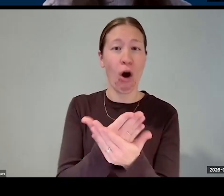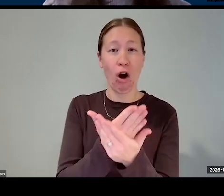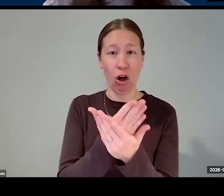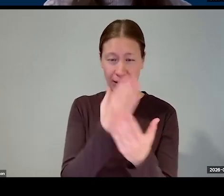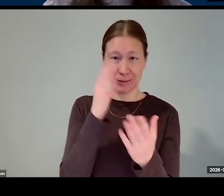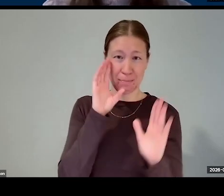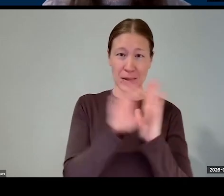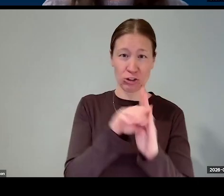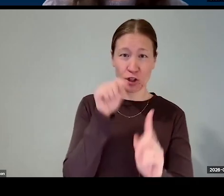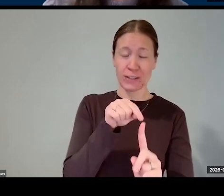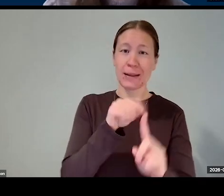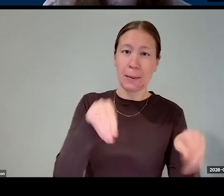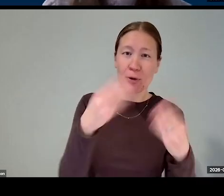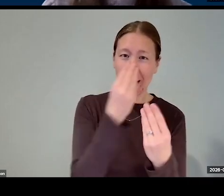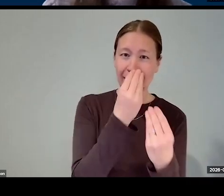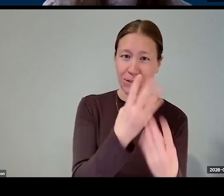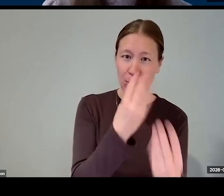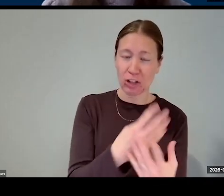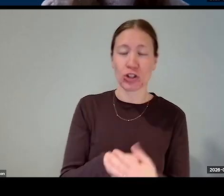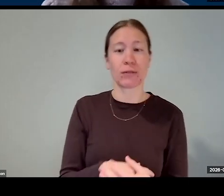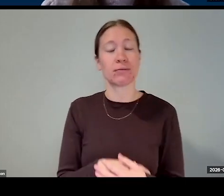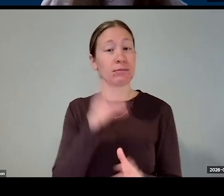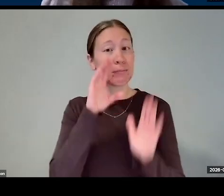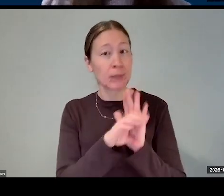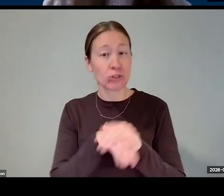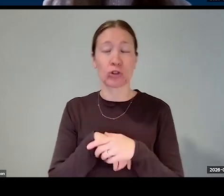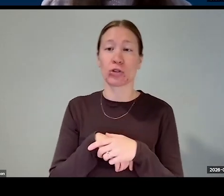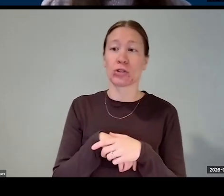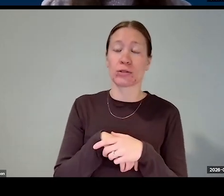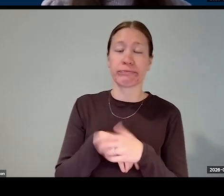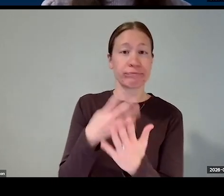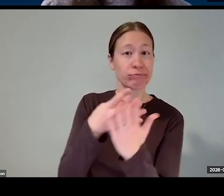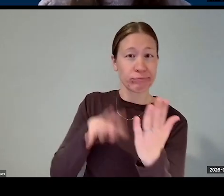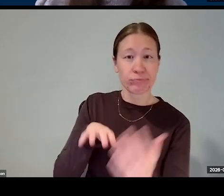So that includes pictures, charts, graphs, any visual content.